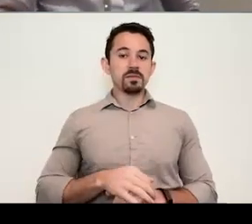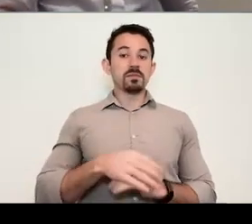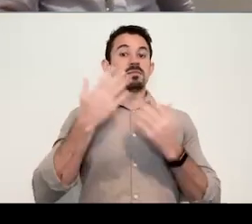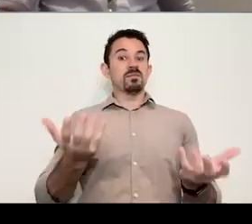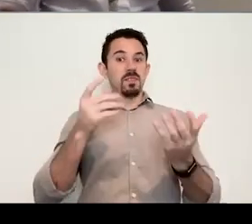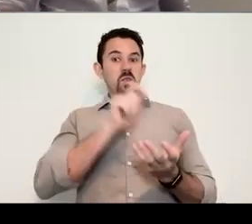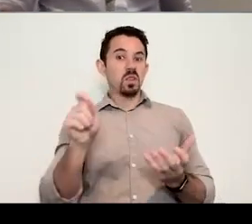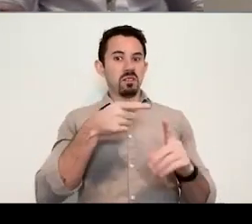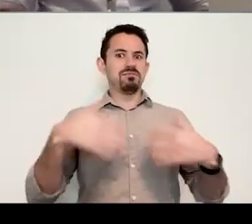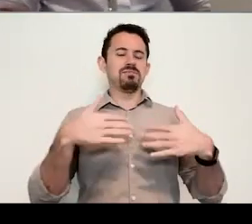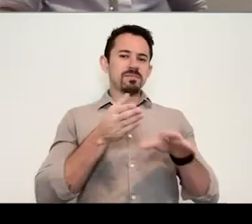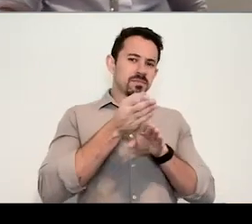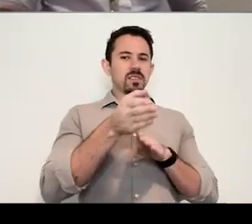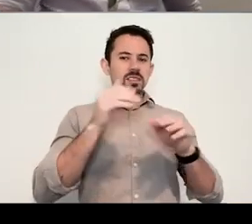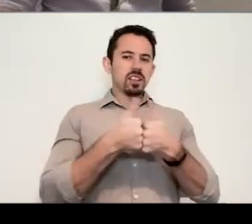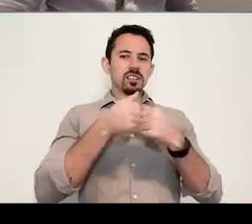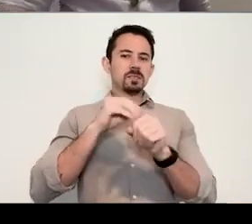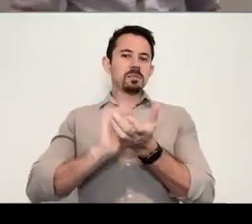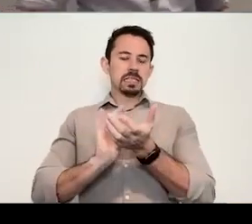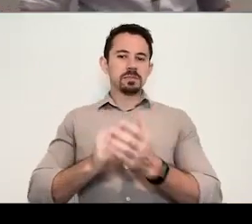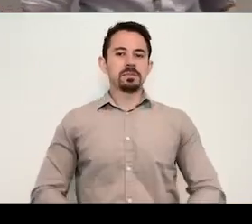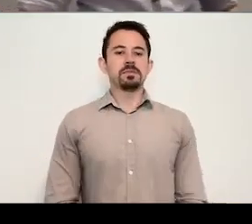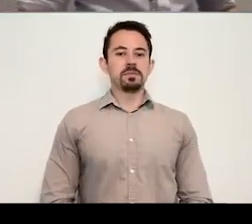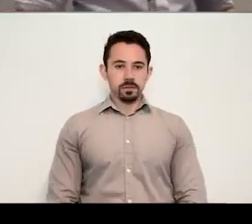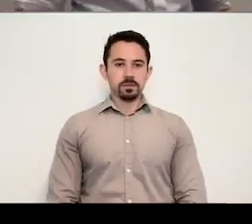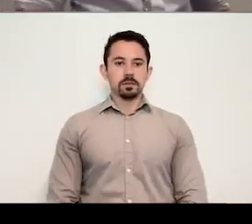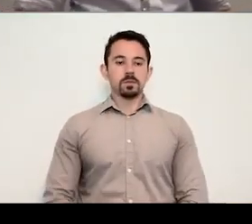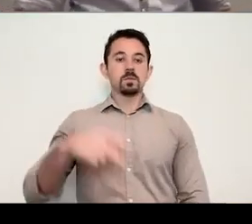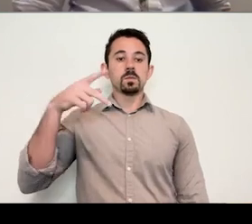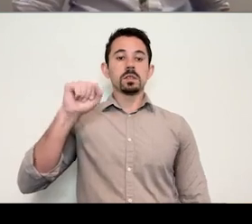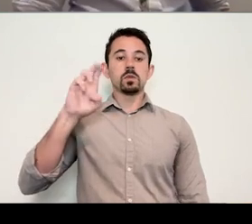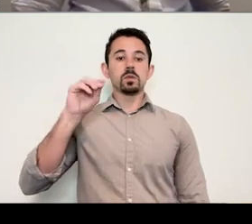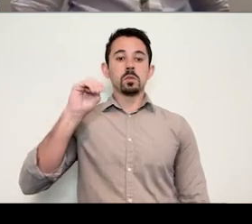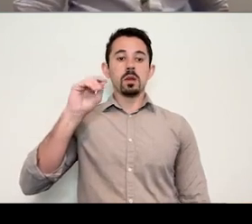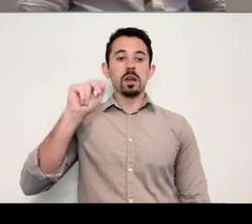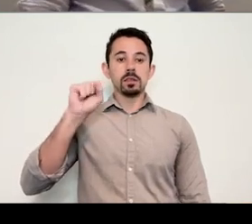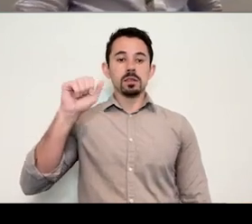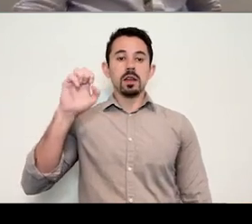Pseudomonas aeruginosa is a Gram negative rod-shaped bacterium able to form a biofilm